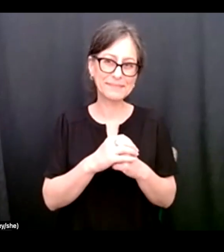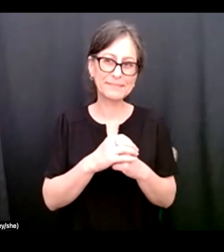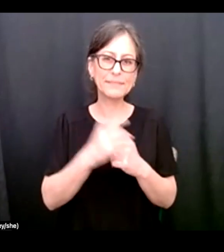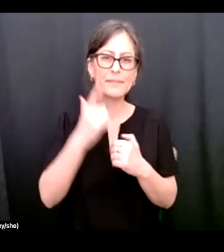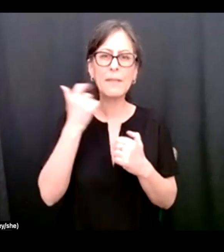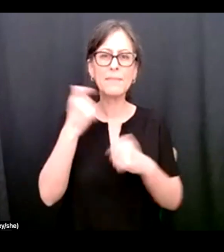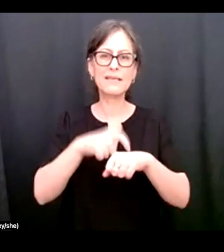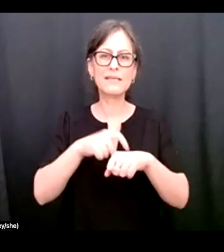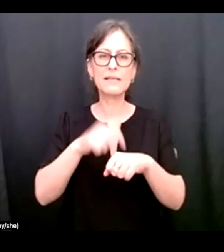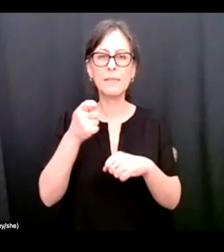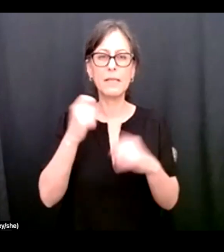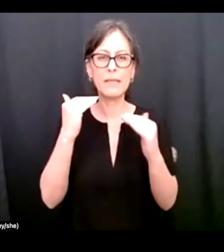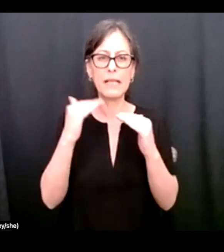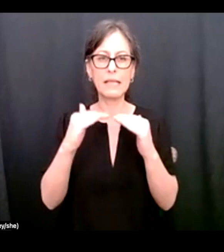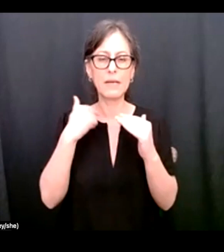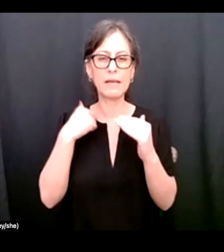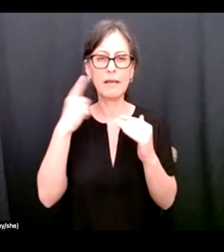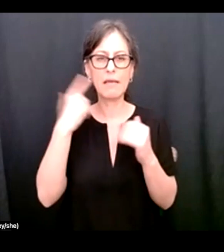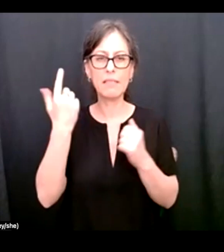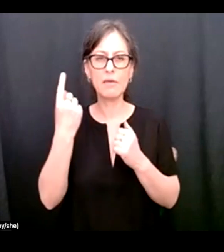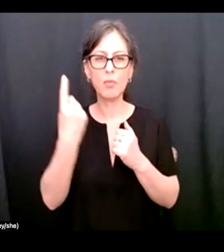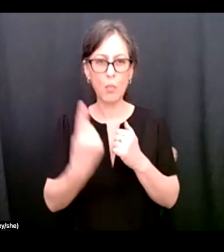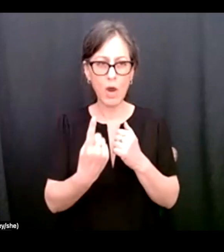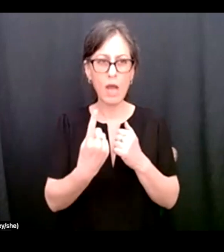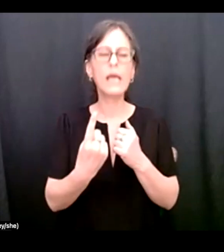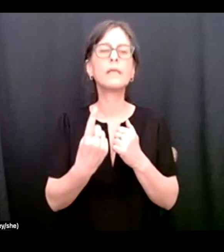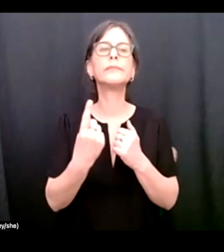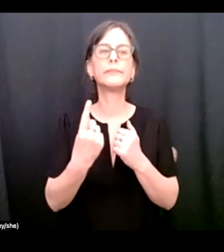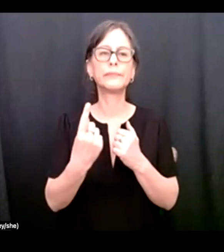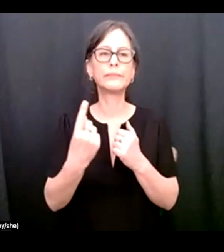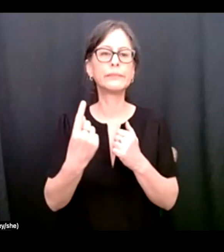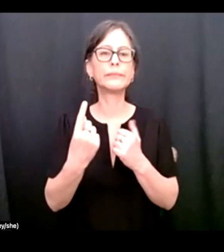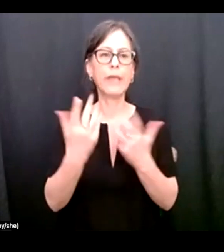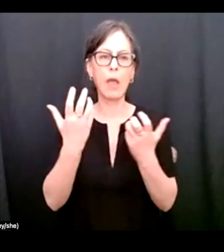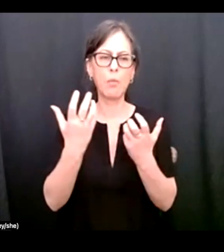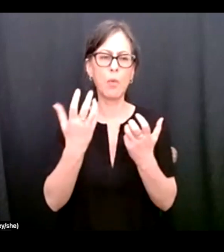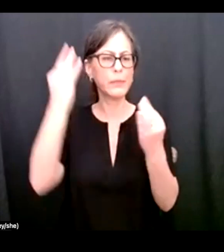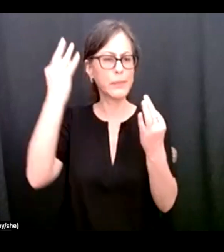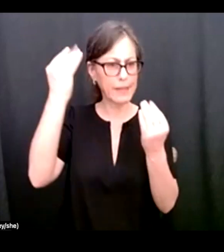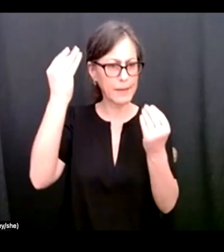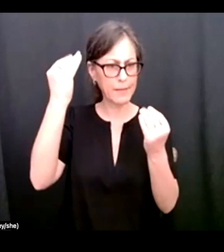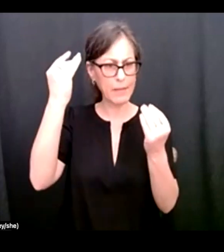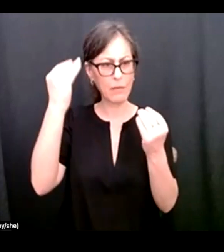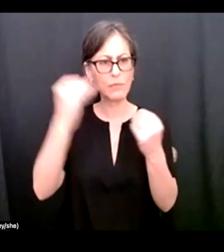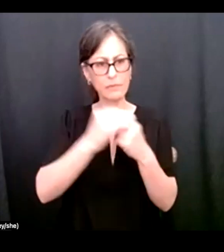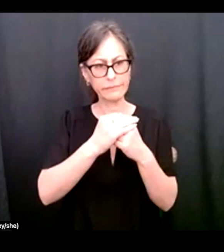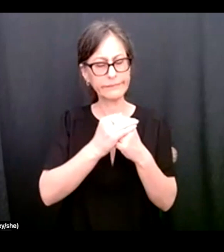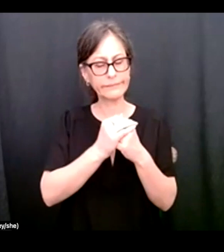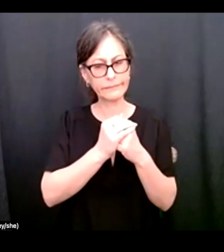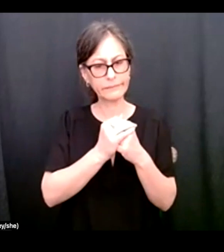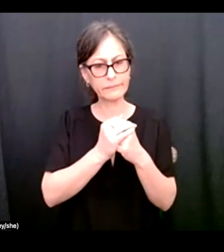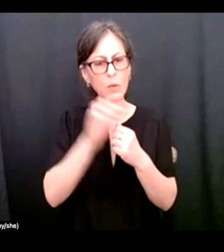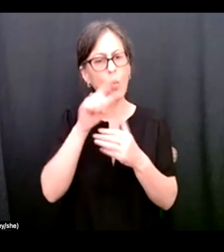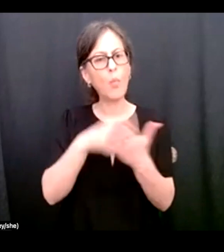we have I think one of the takeaways I would like us to have is kind of what elements or